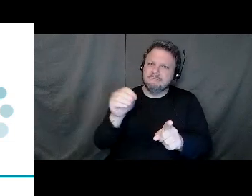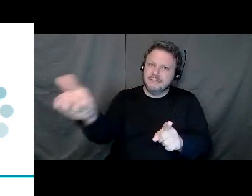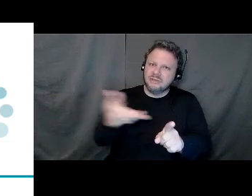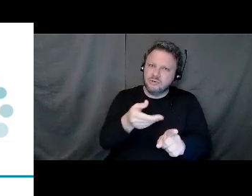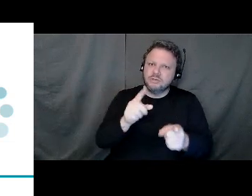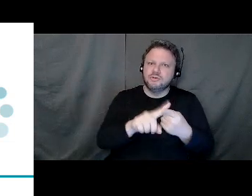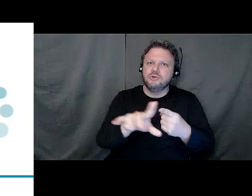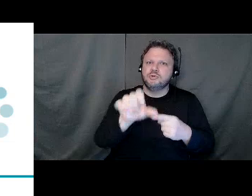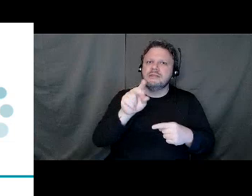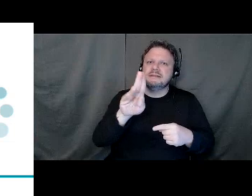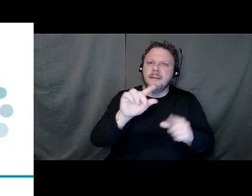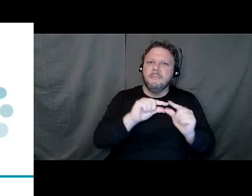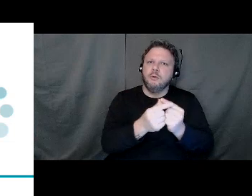To their subgroup leaders and their next meeting.